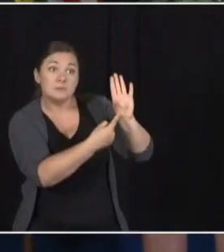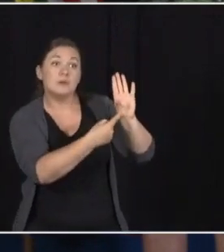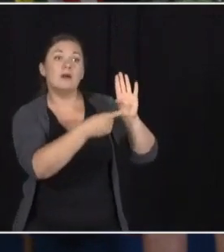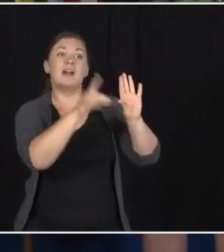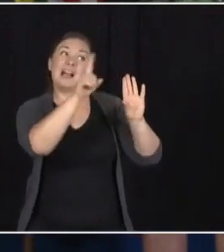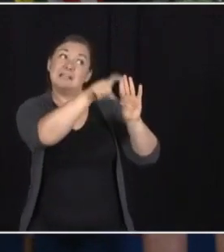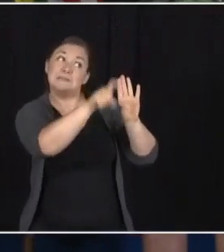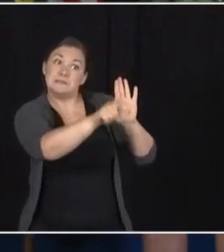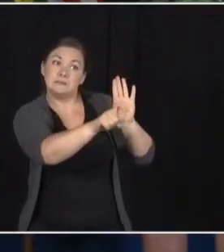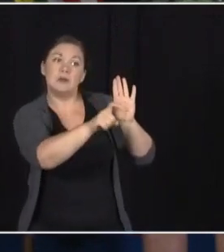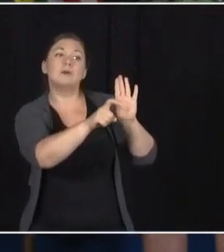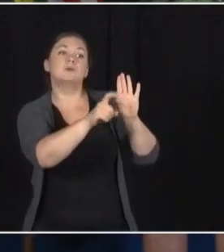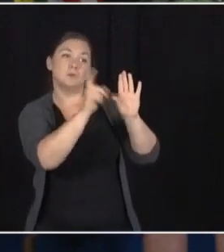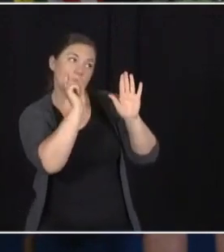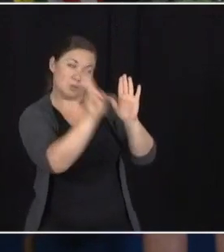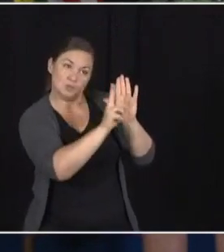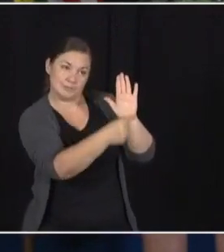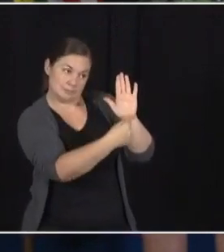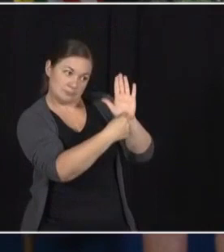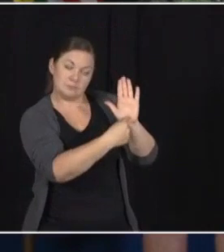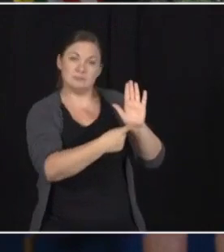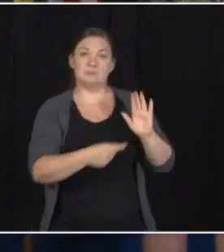understanding